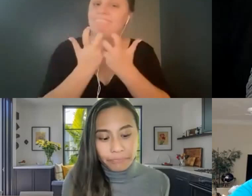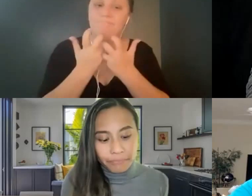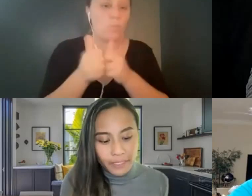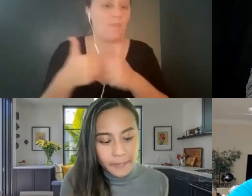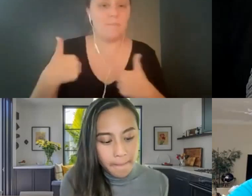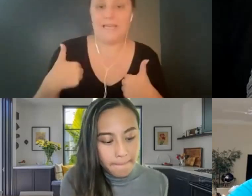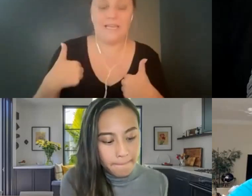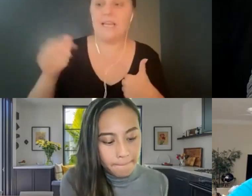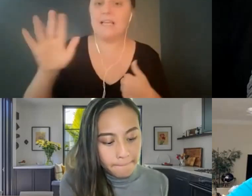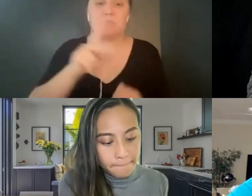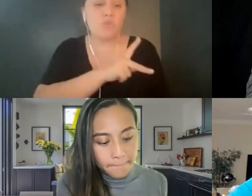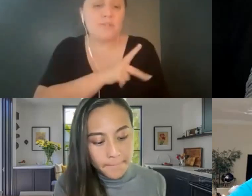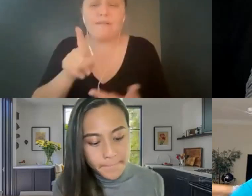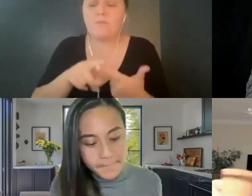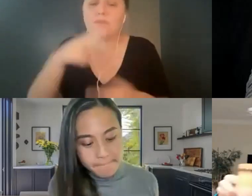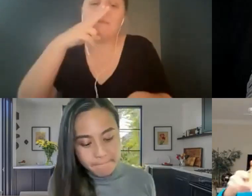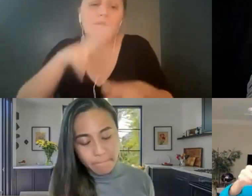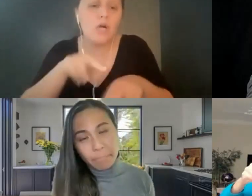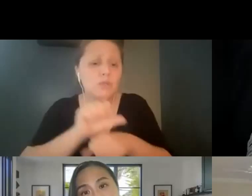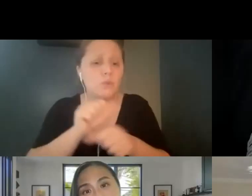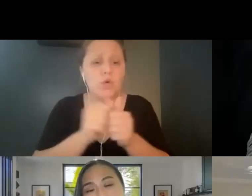His personality, He was so much fun to work with and to know.